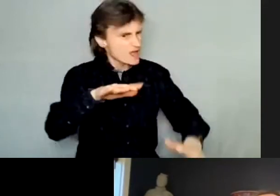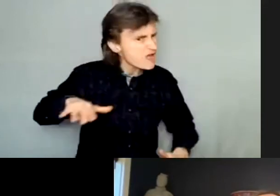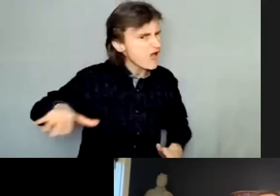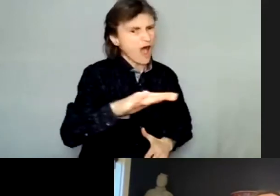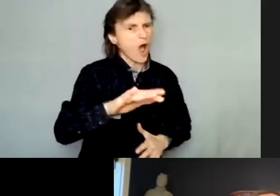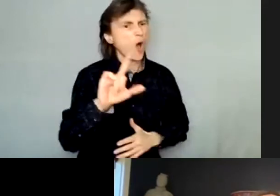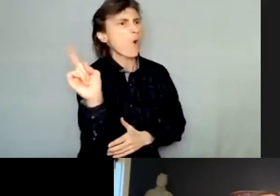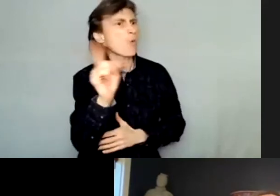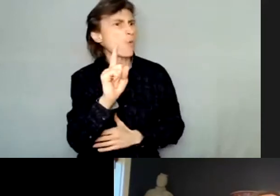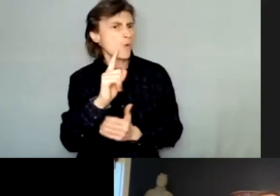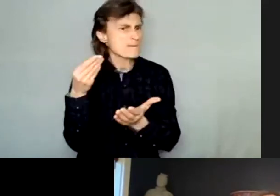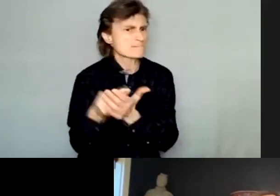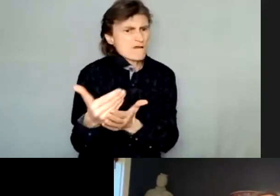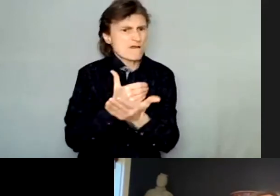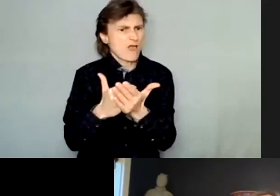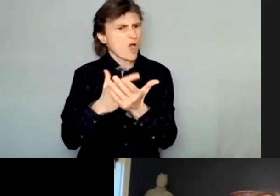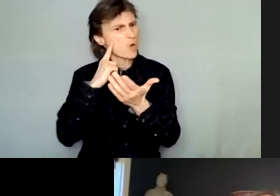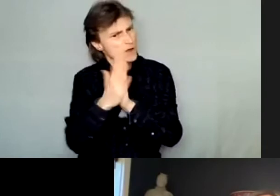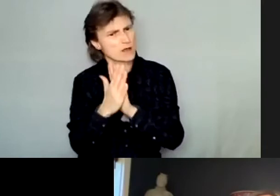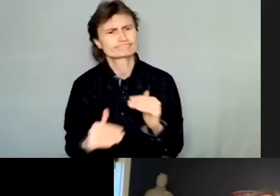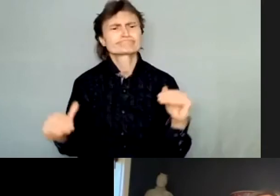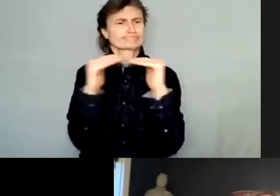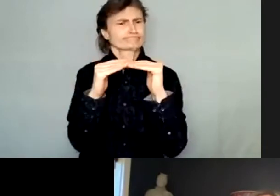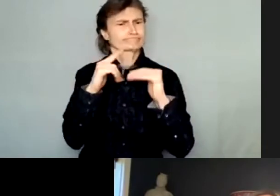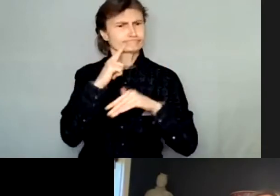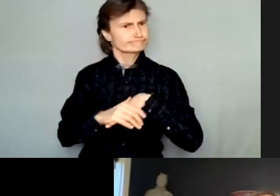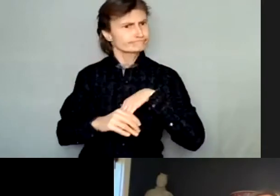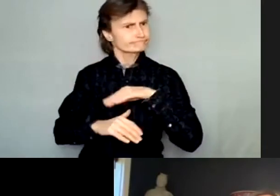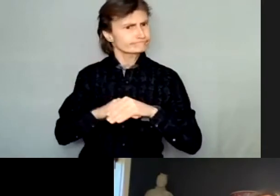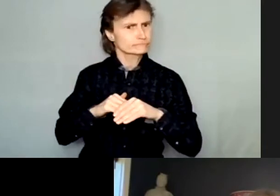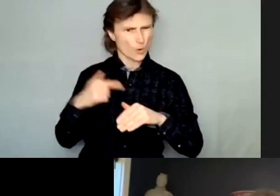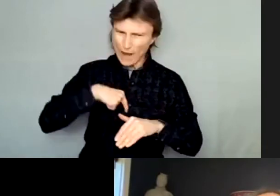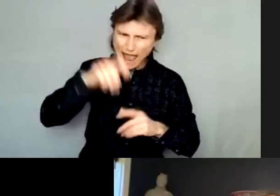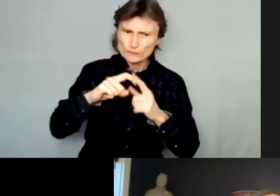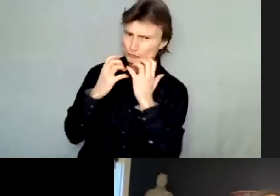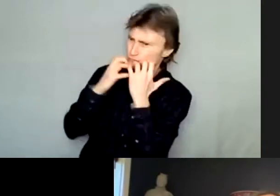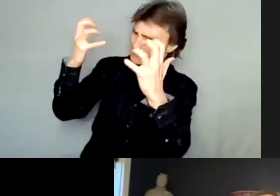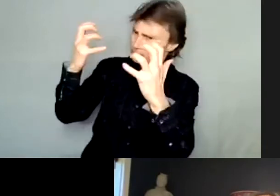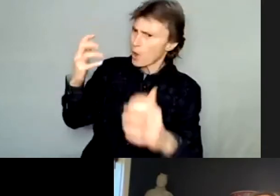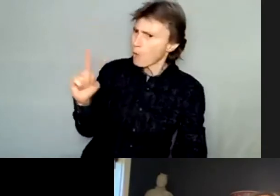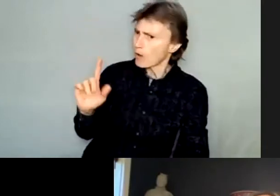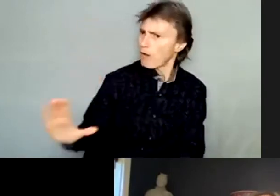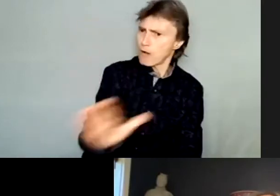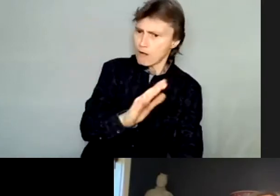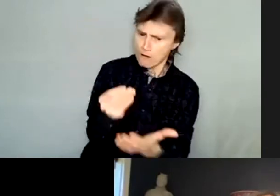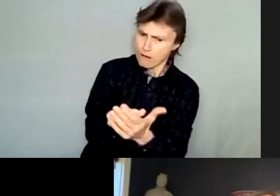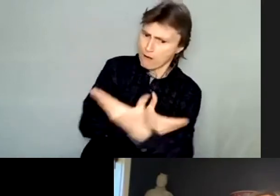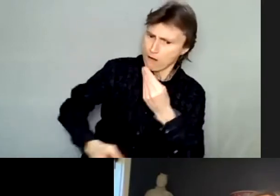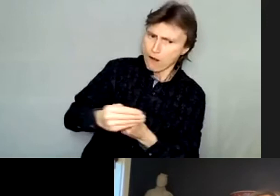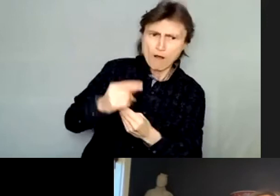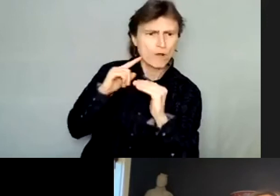And I encourage all of you to to think about it in that way.